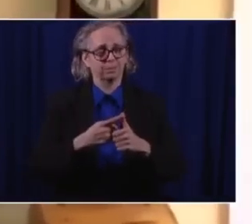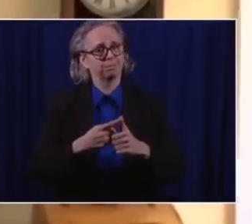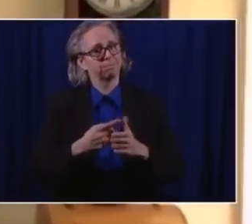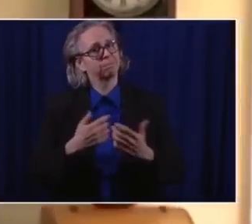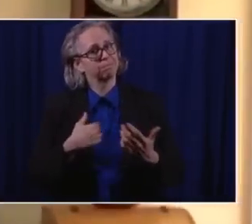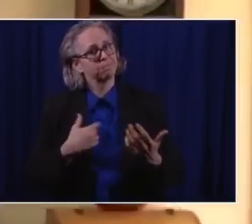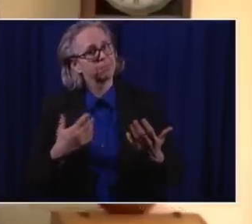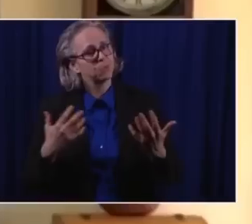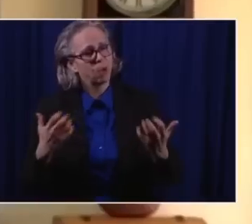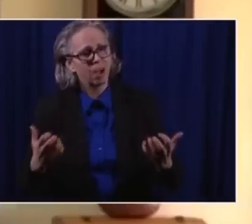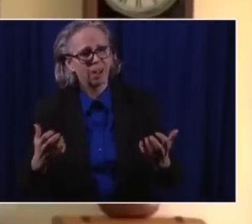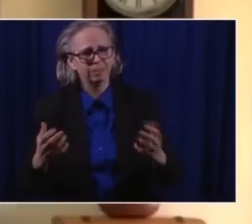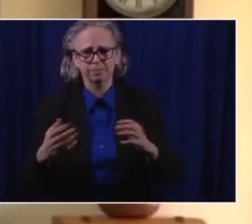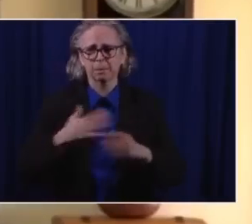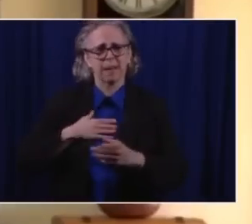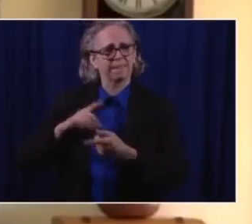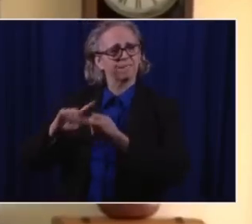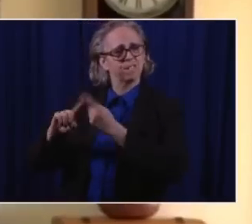podium right now let's listen